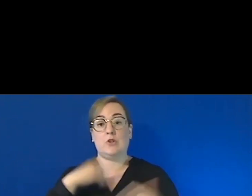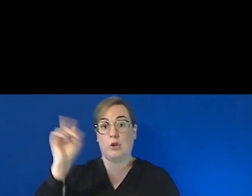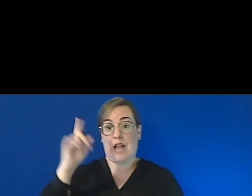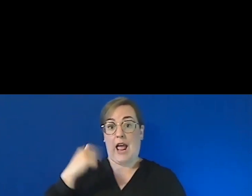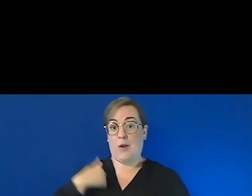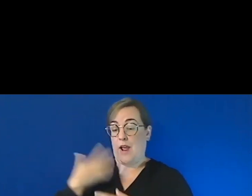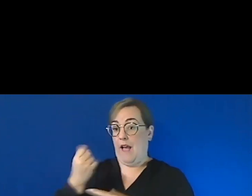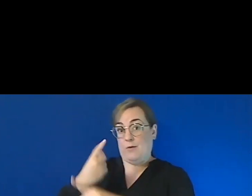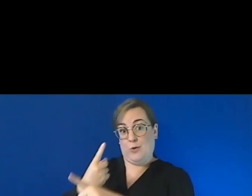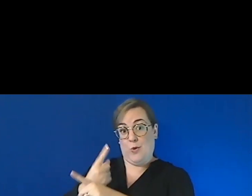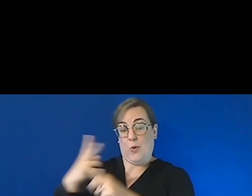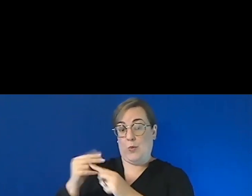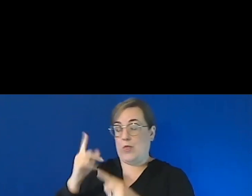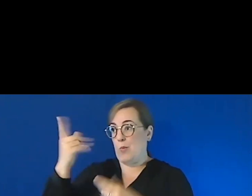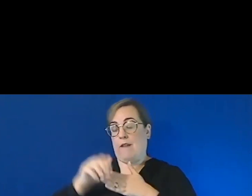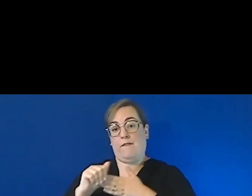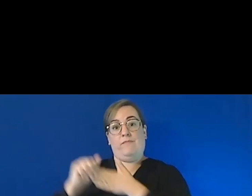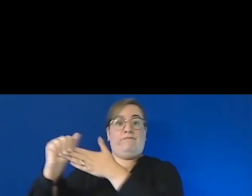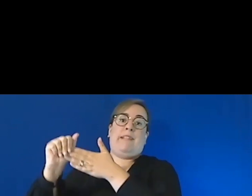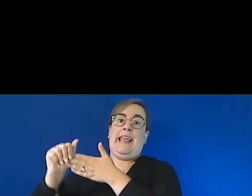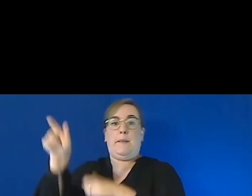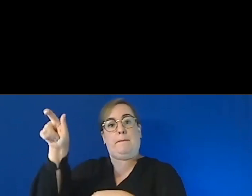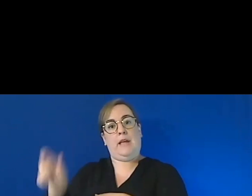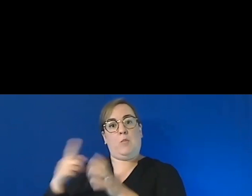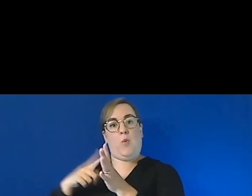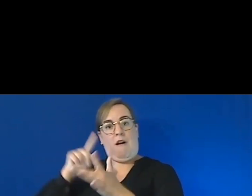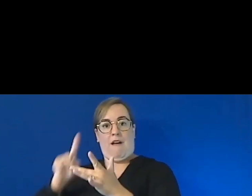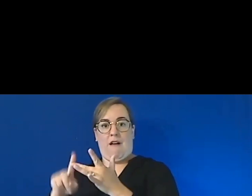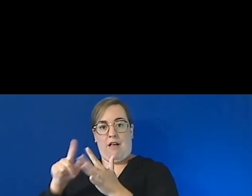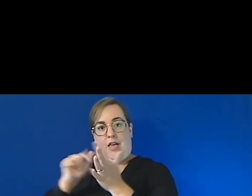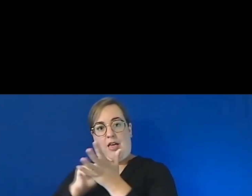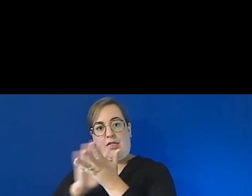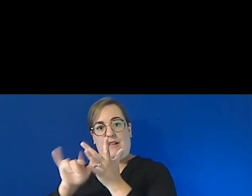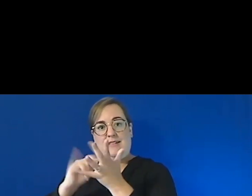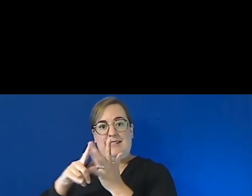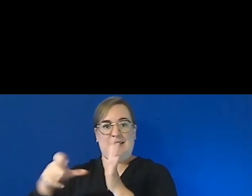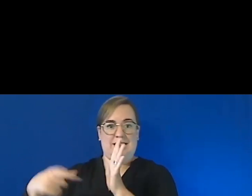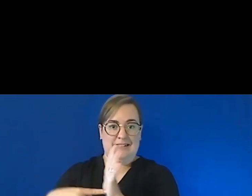thinking ethicists. So it is an honour to have Yonah Welker join us from Switzerland today.